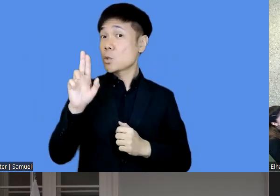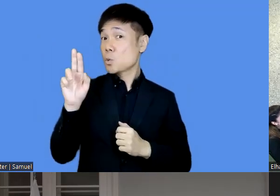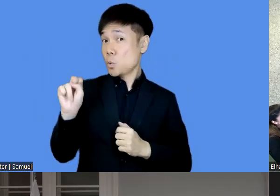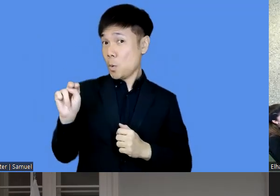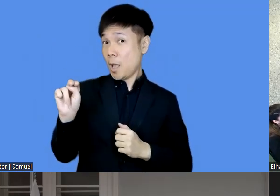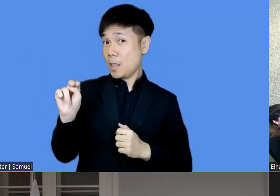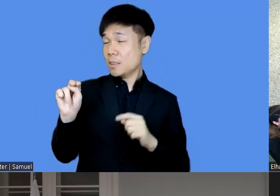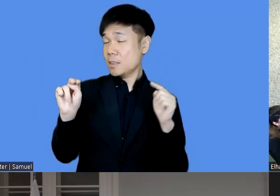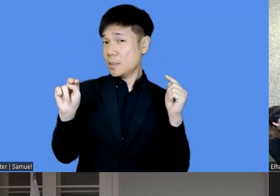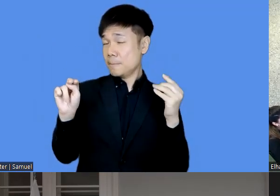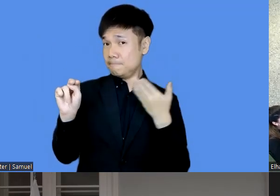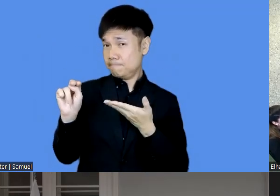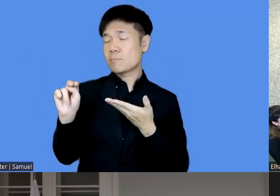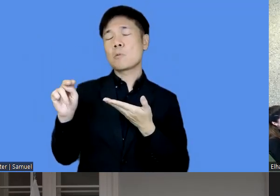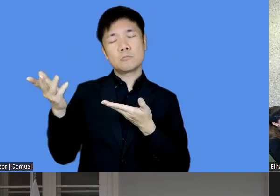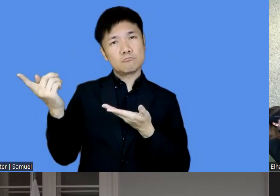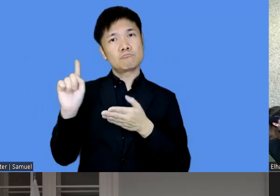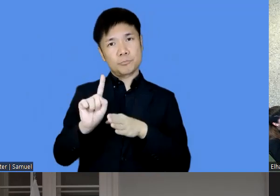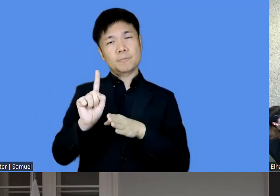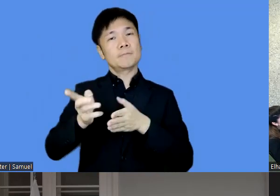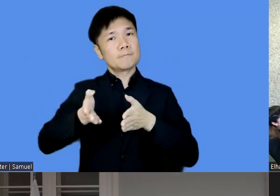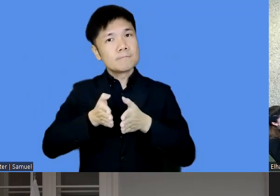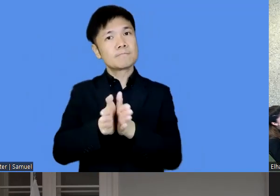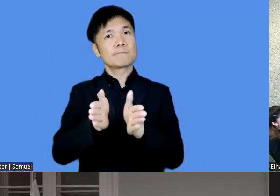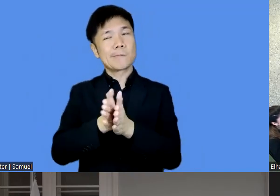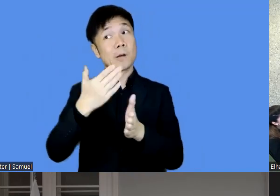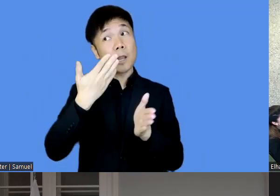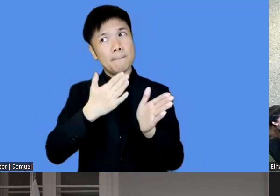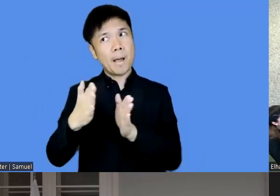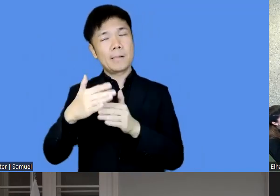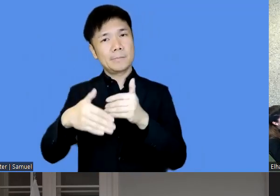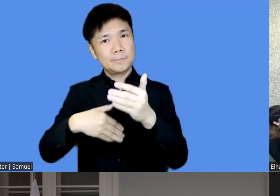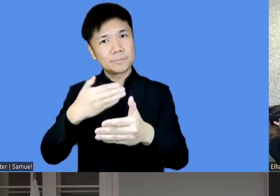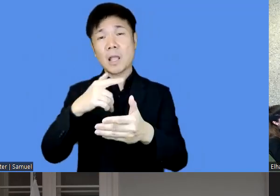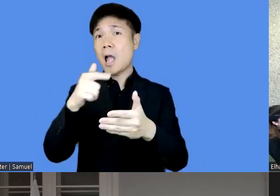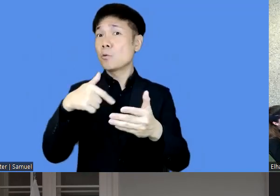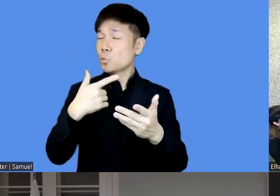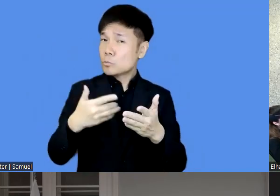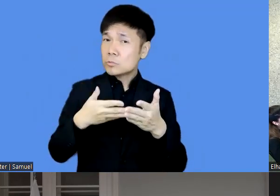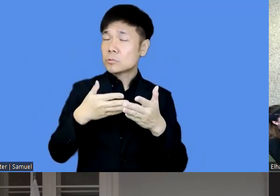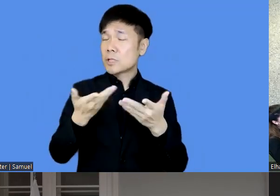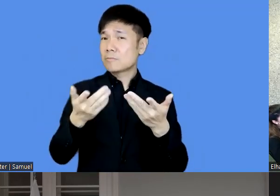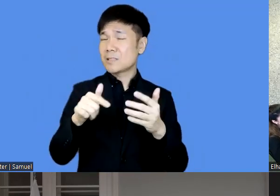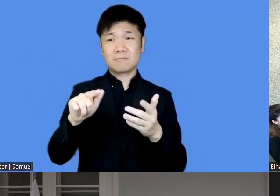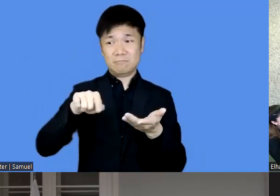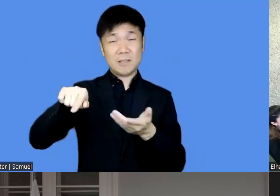are doing and planning to do to break the cycle of exclusion for persons with disabilities